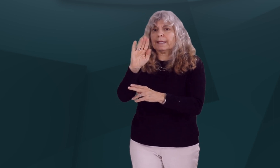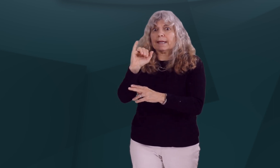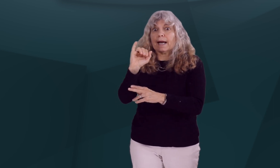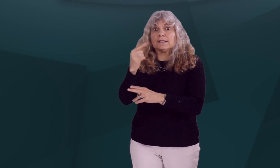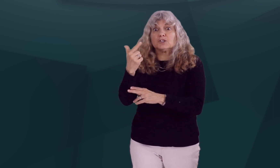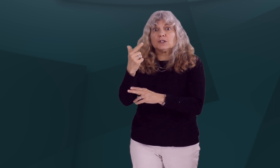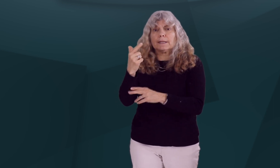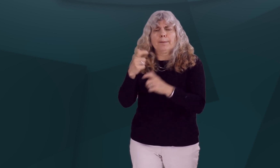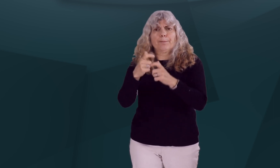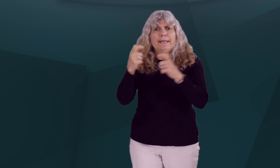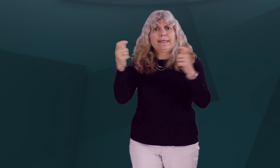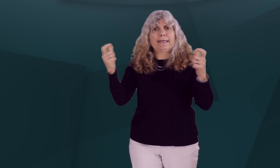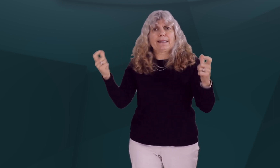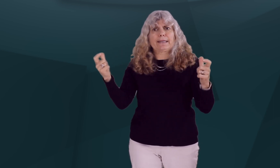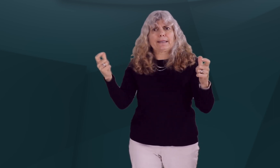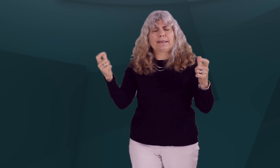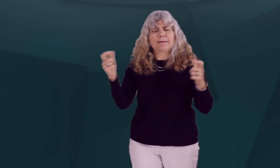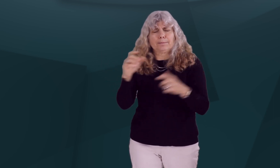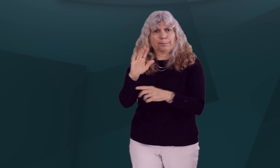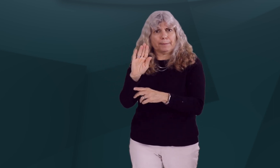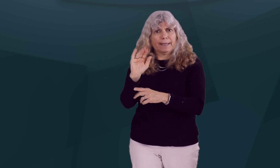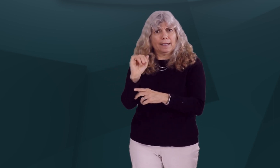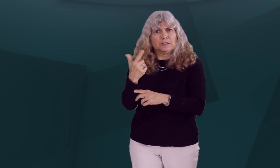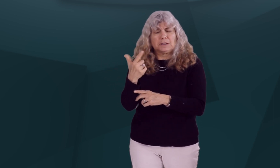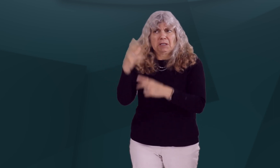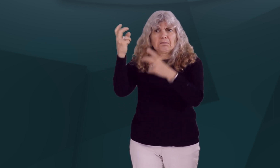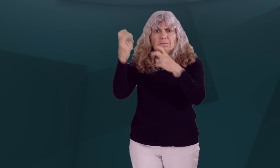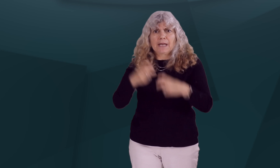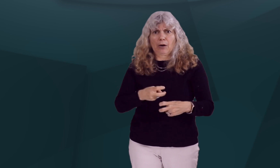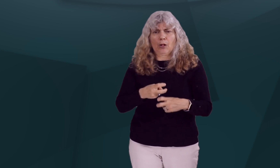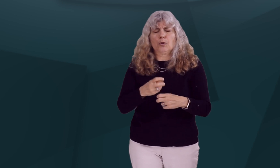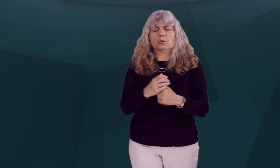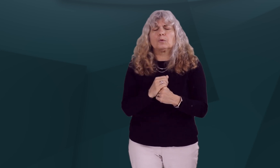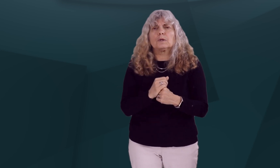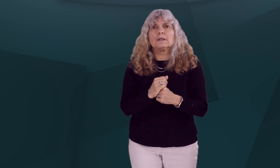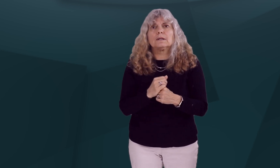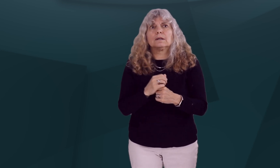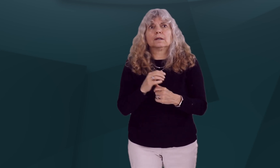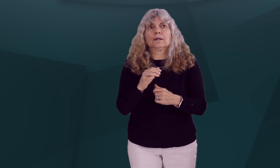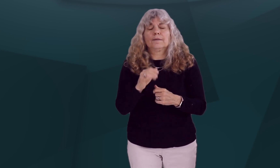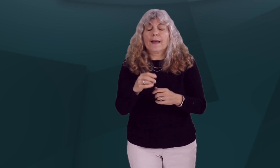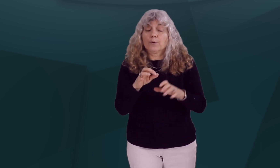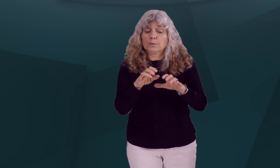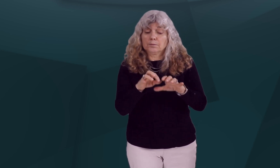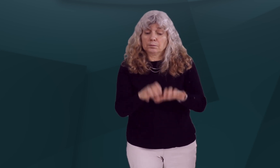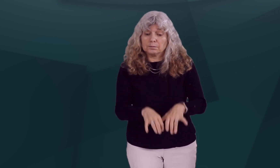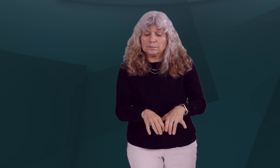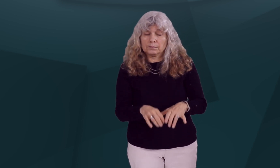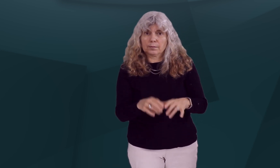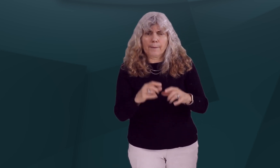There's a cool app called "Big" -- B-I-G -- that you can download onto your phone.